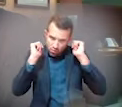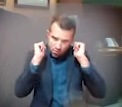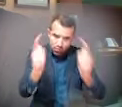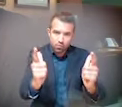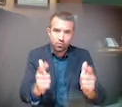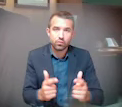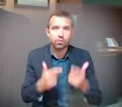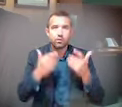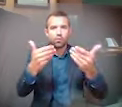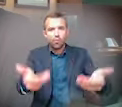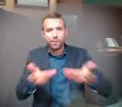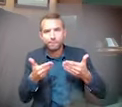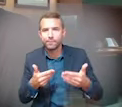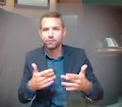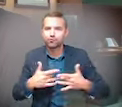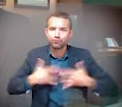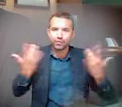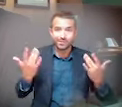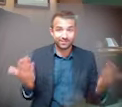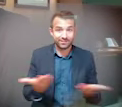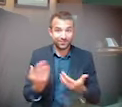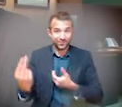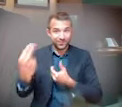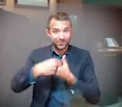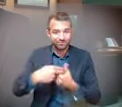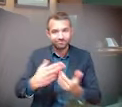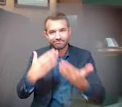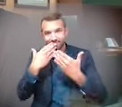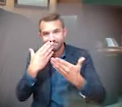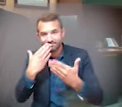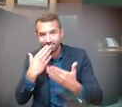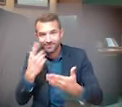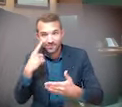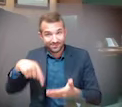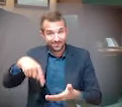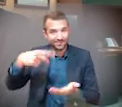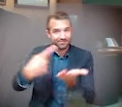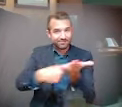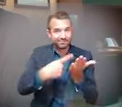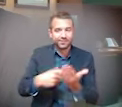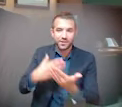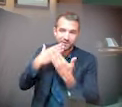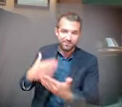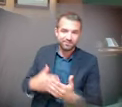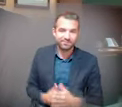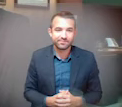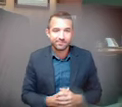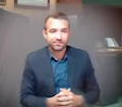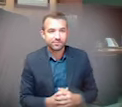Welcome, Beth. We're so glad to have you. And welcome to all of you today. Thank you so much for being here. Beth: Thank you.